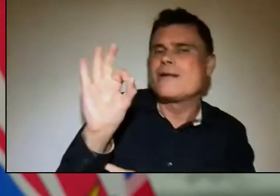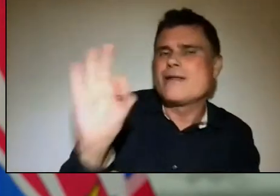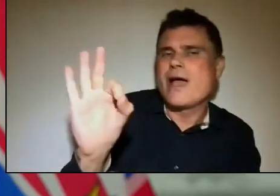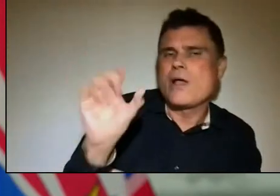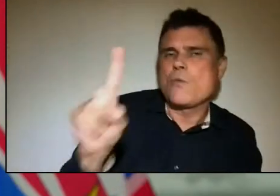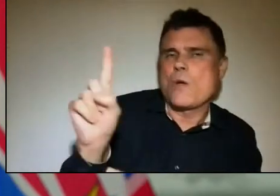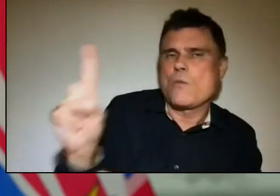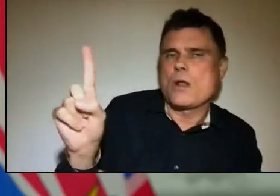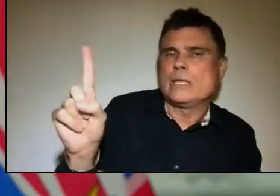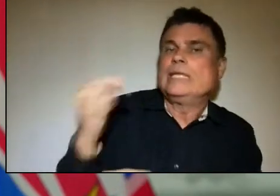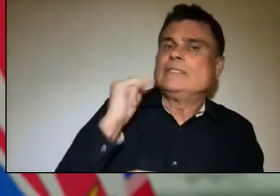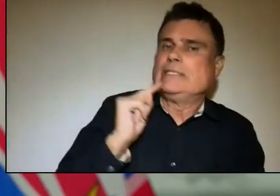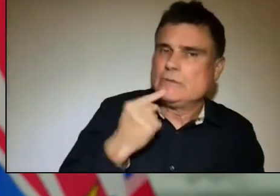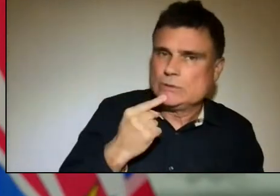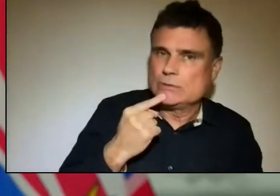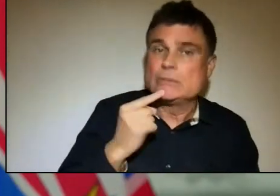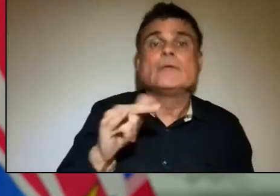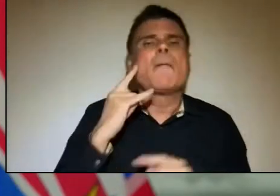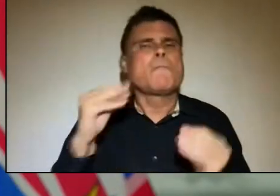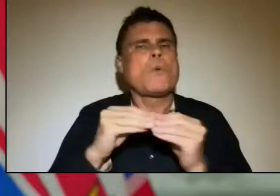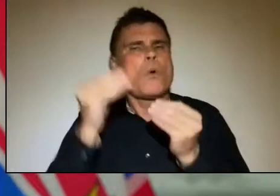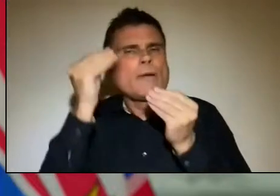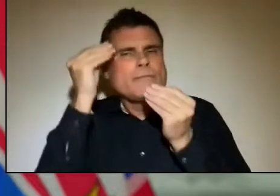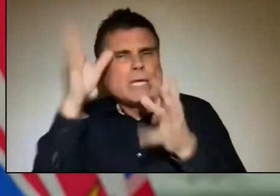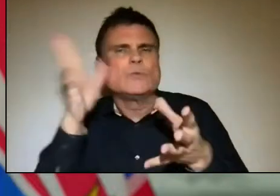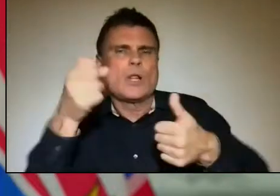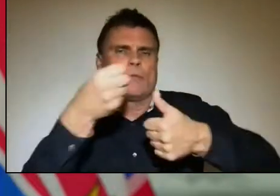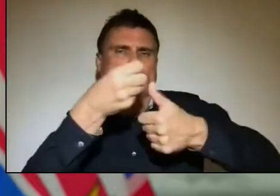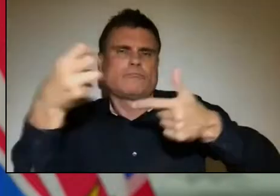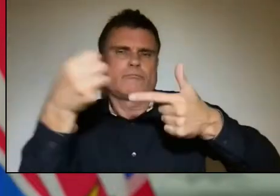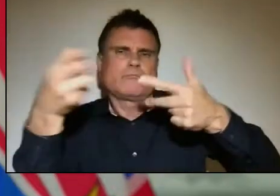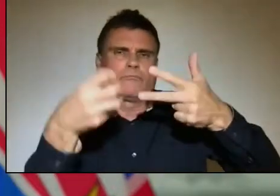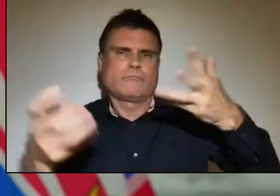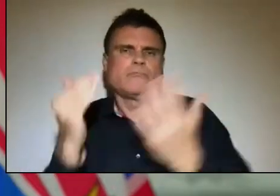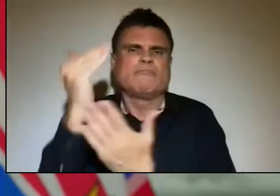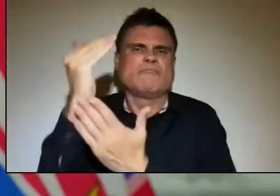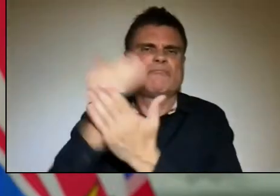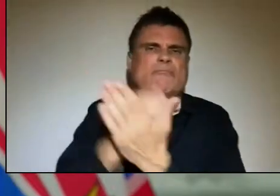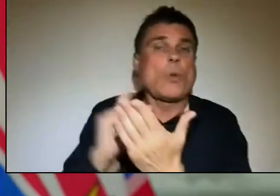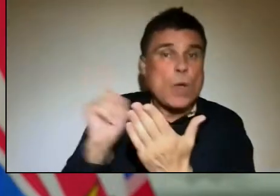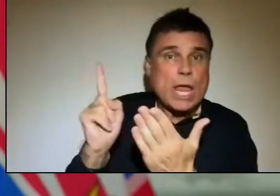about self-management on the BC CDC website that can help you